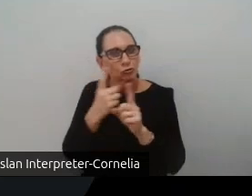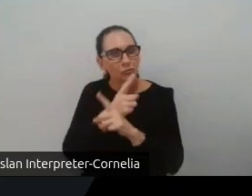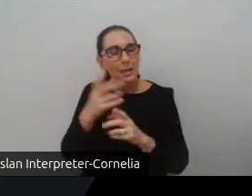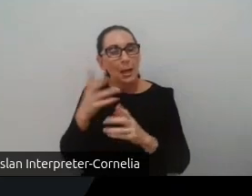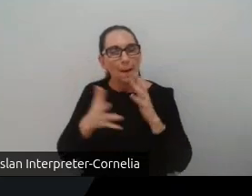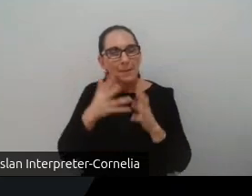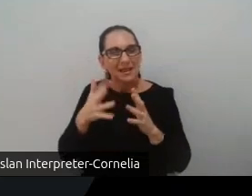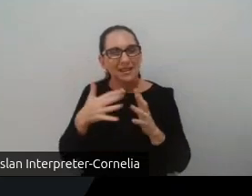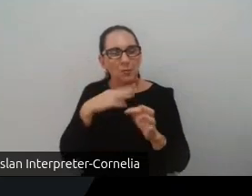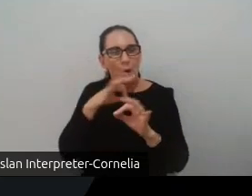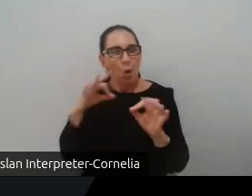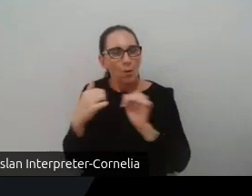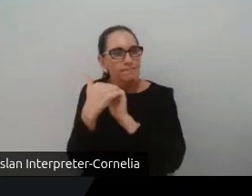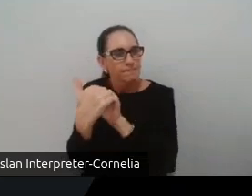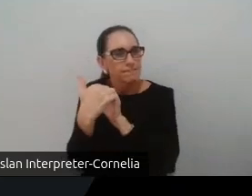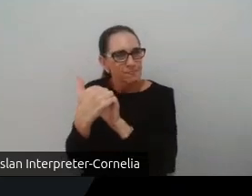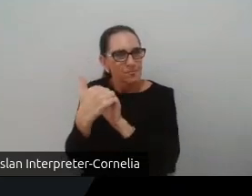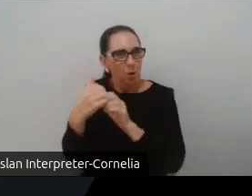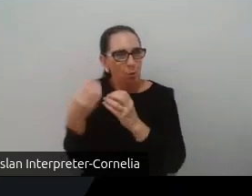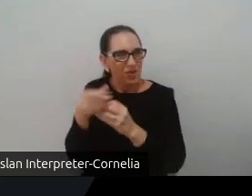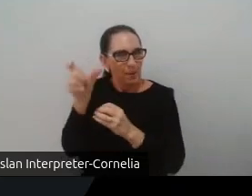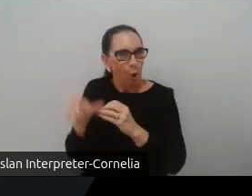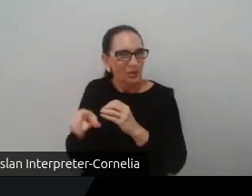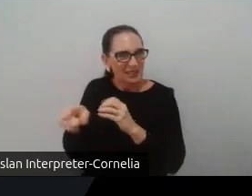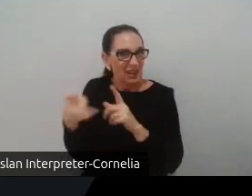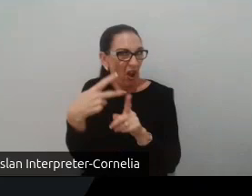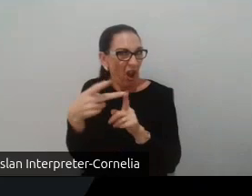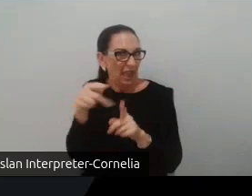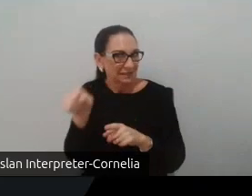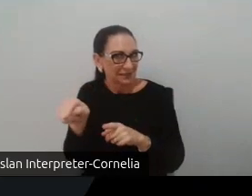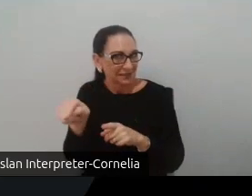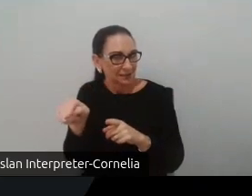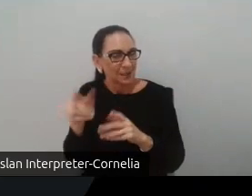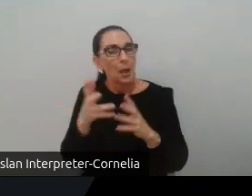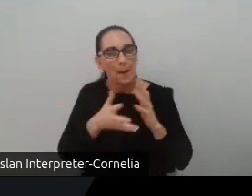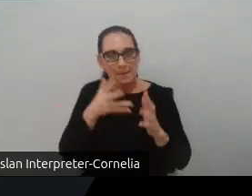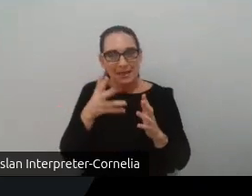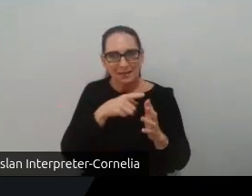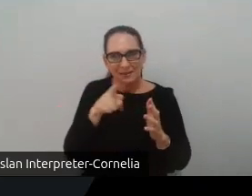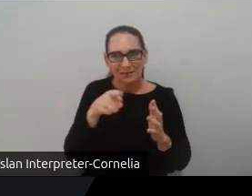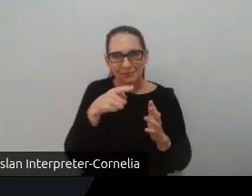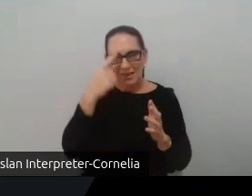collude with person using violence. So just be aware that image making, false narratives,